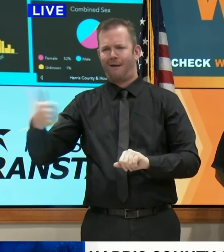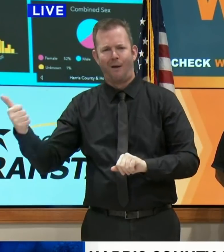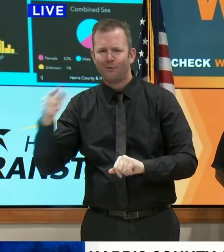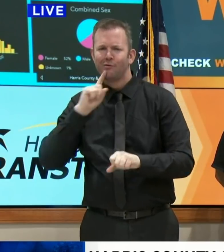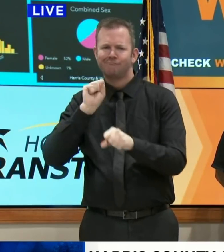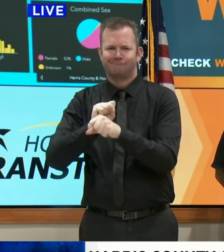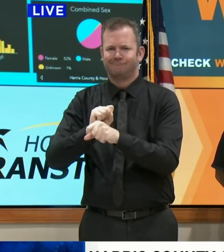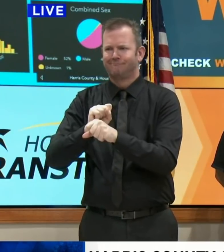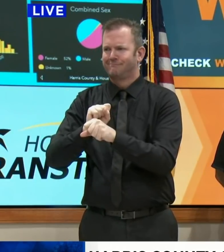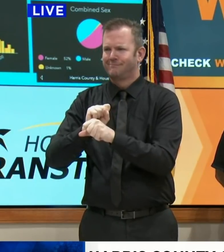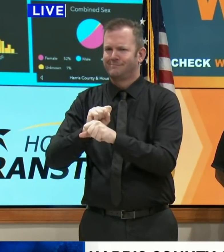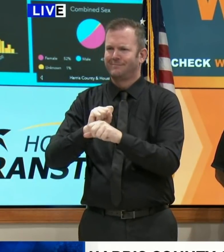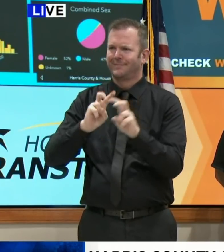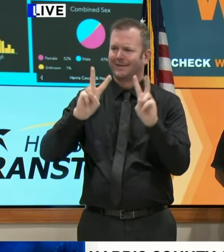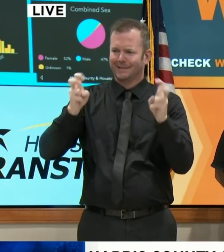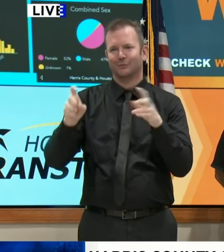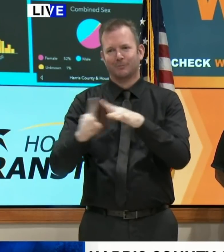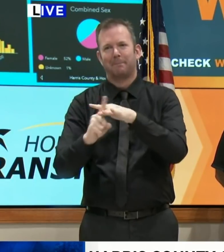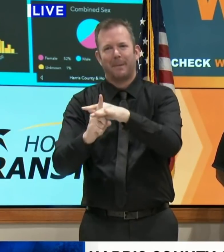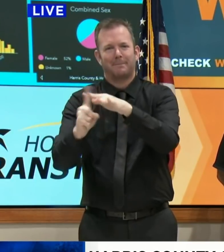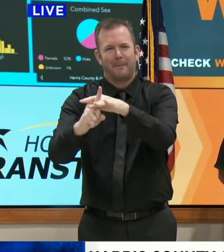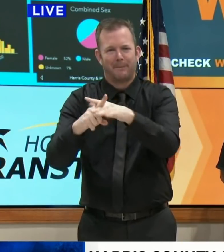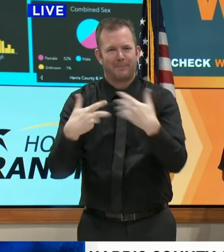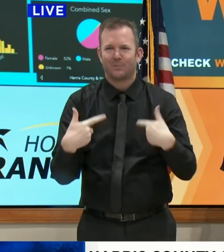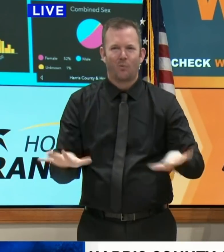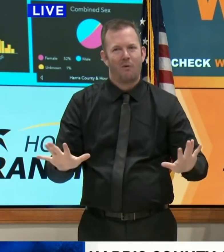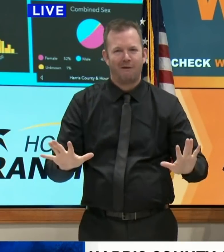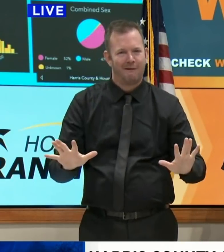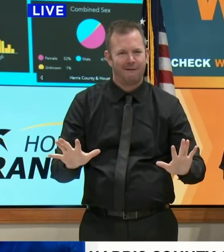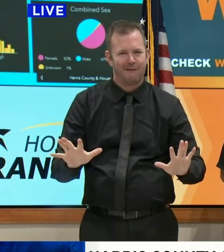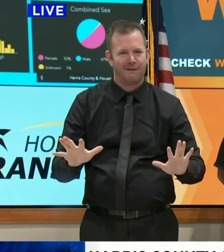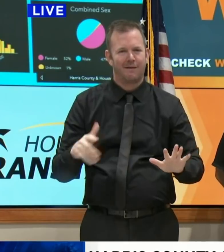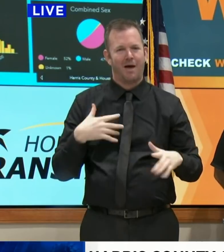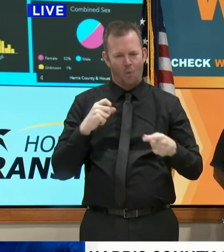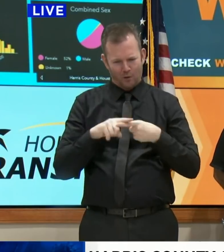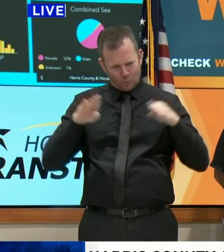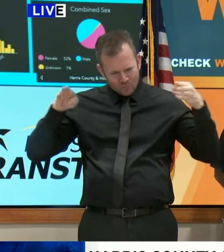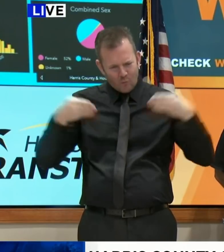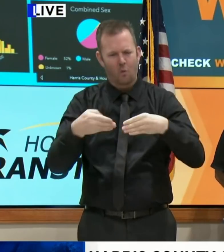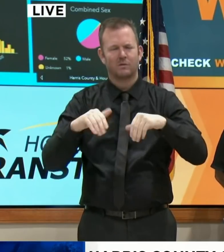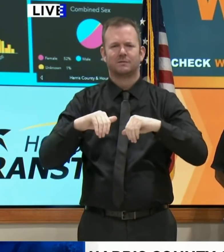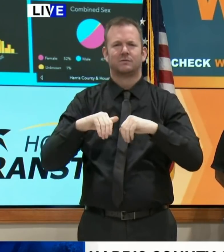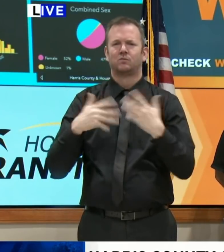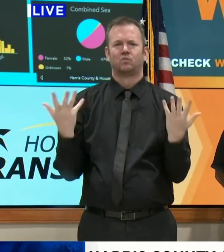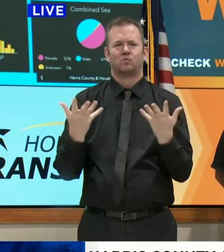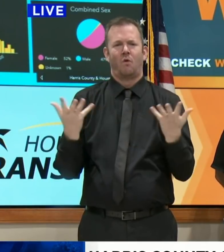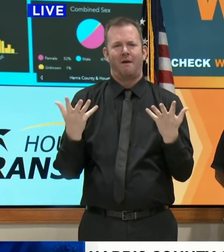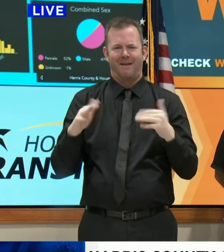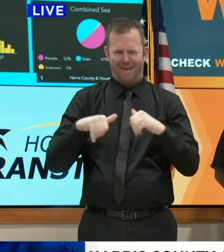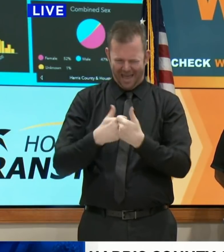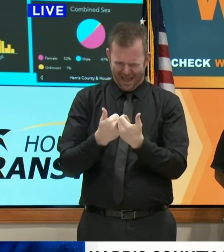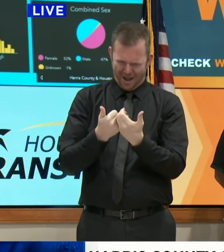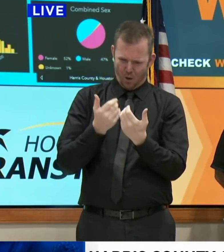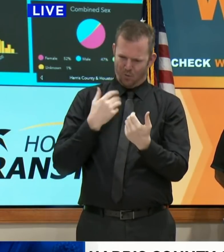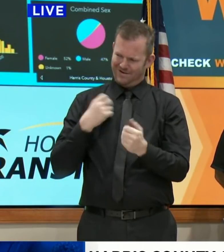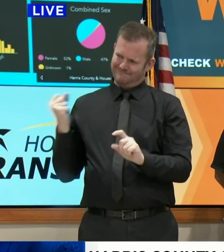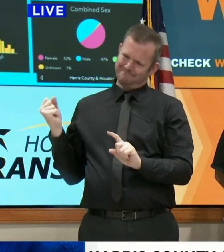available because they were coming to stay home with their coming to stay home with their kids and so I don’t want these kids and so I don’t want these issues to be exacerbated issues to be exacerbated on my watch I want to do